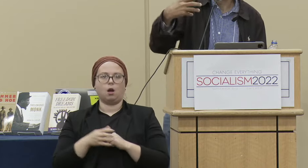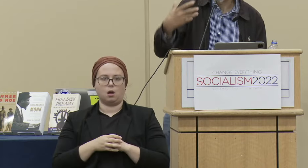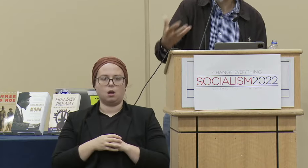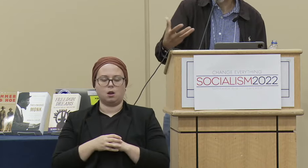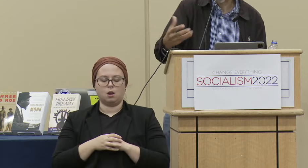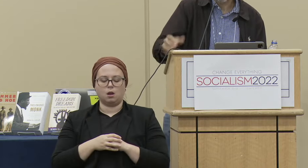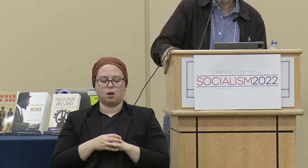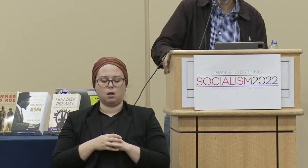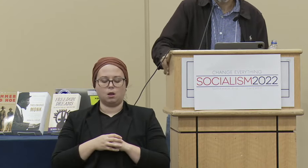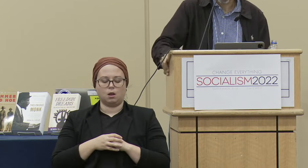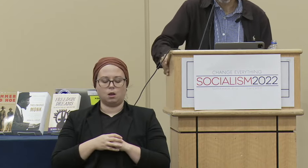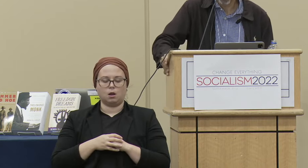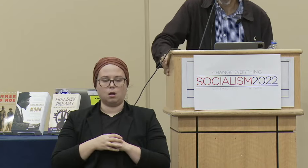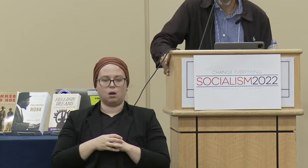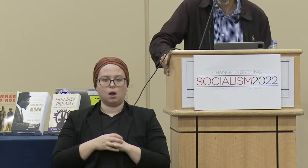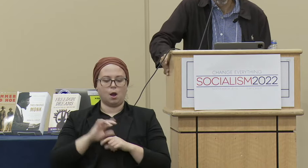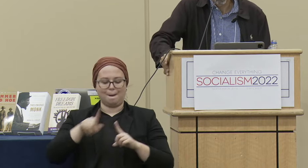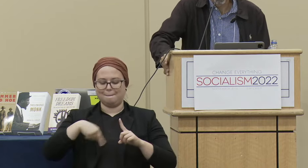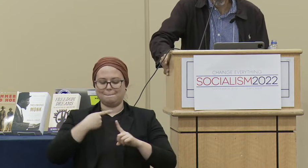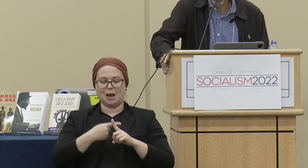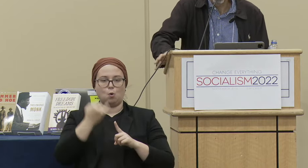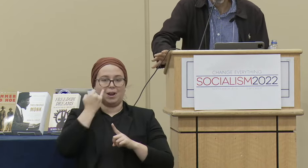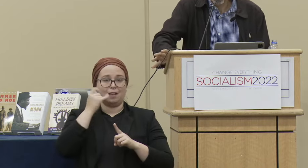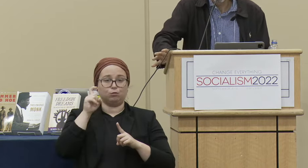today, as you know, right now there's a vote going on about